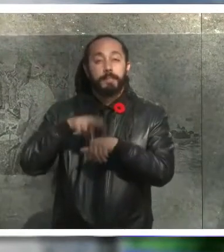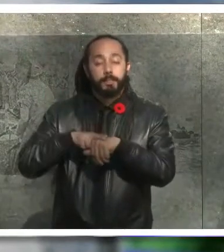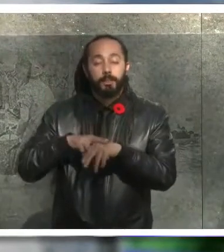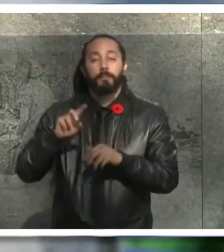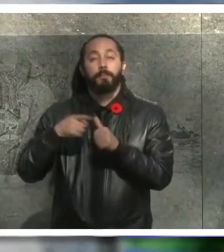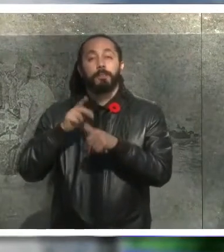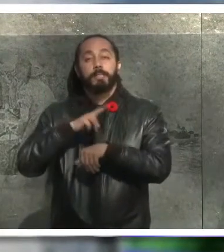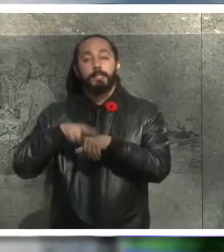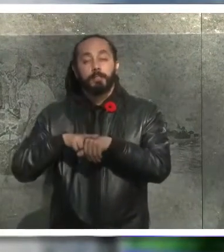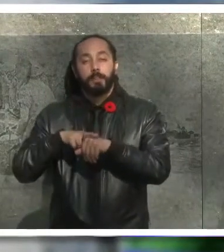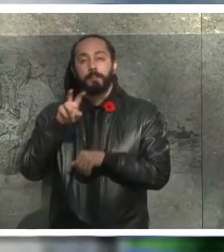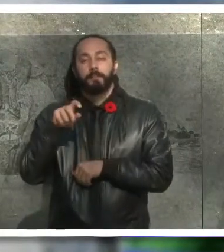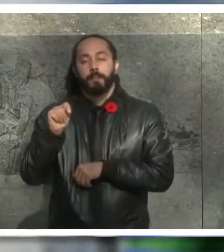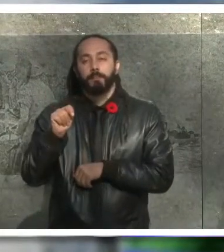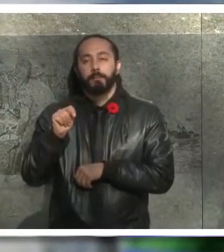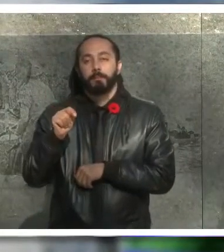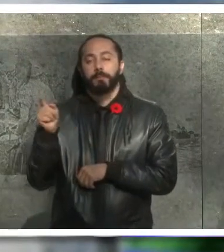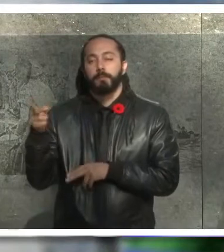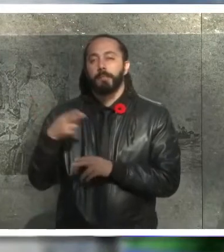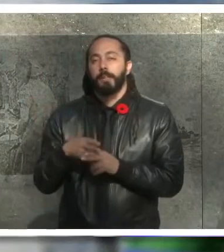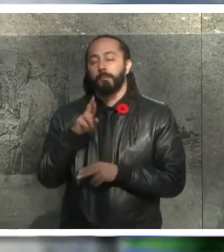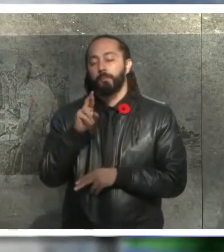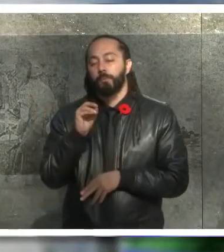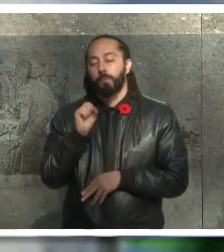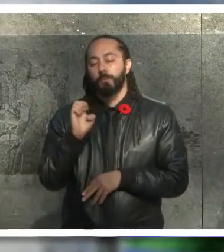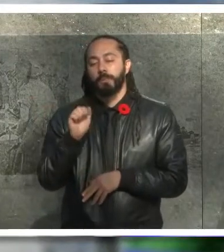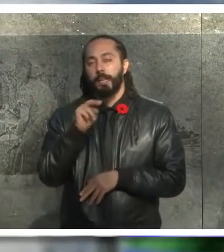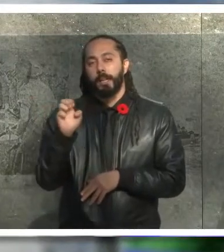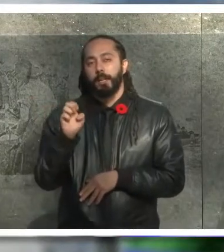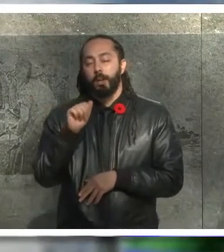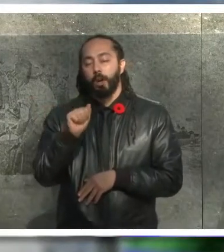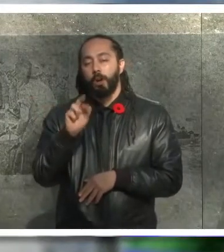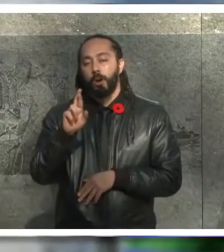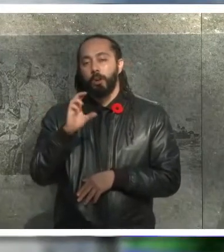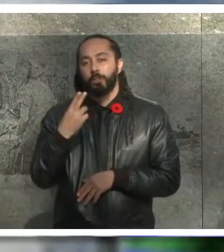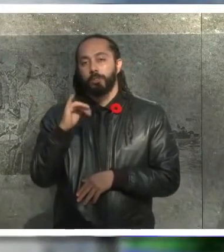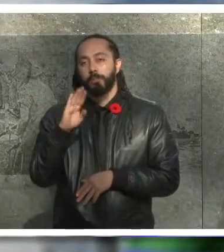On behalf of First Nations in first nation veterans.